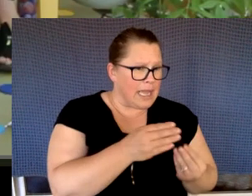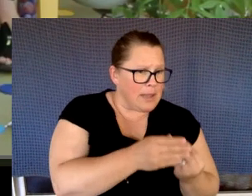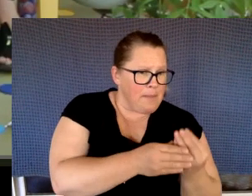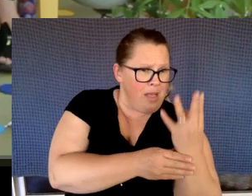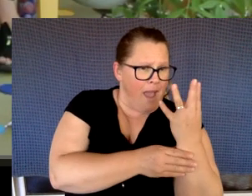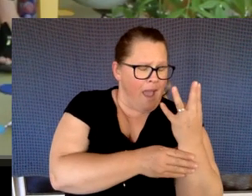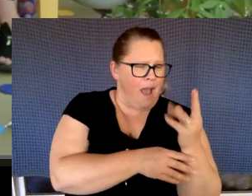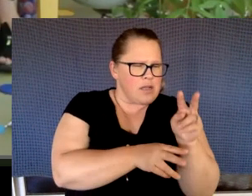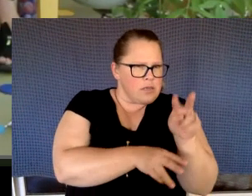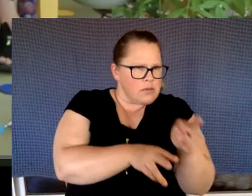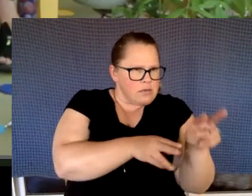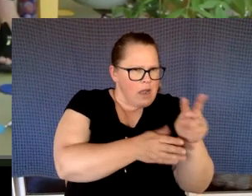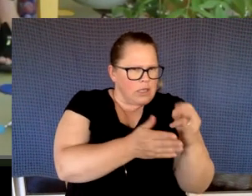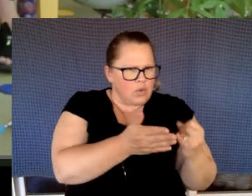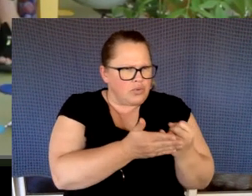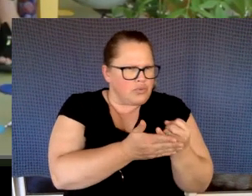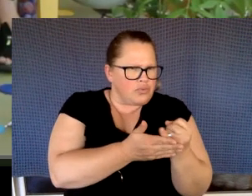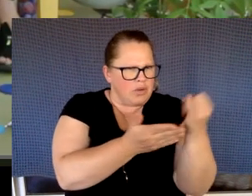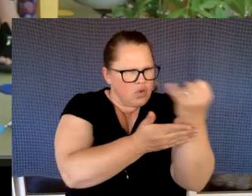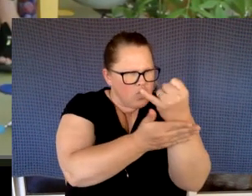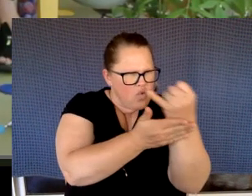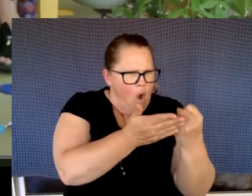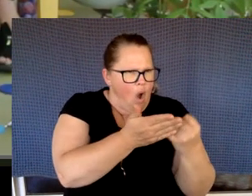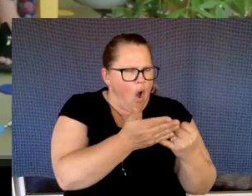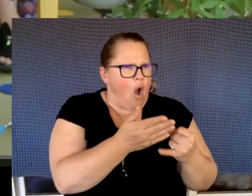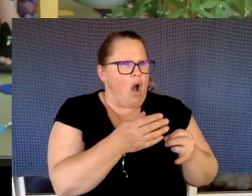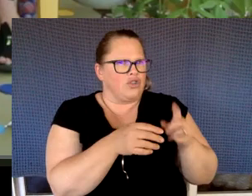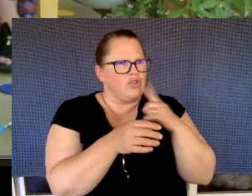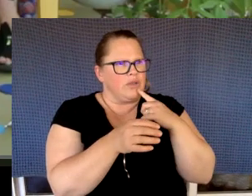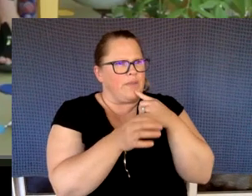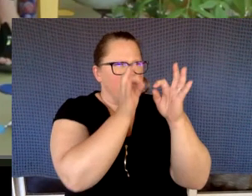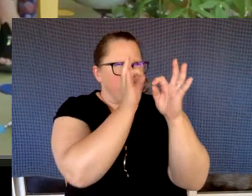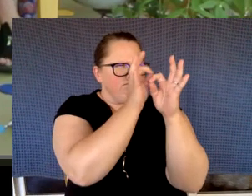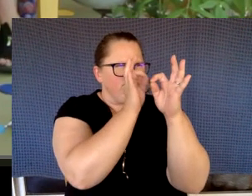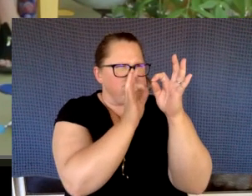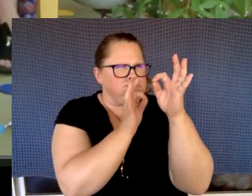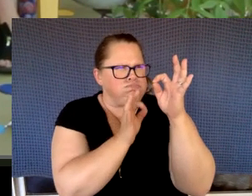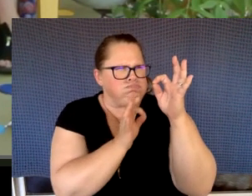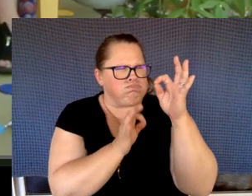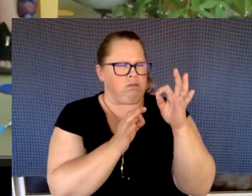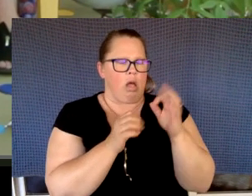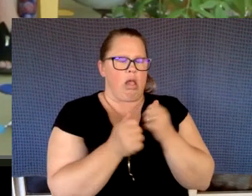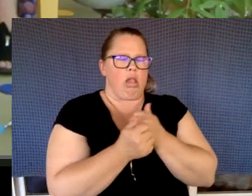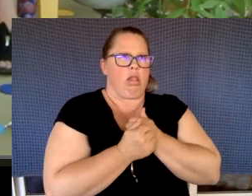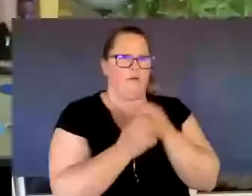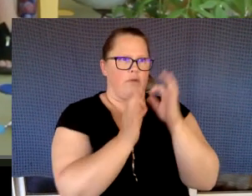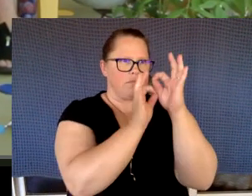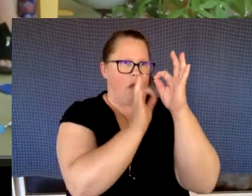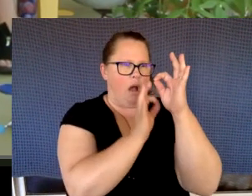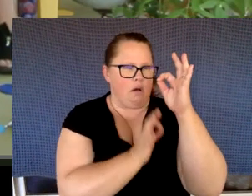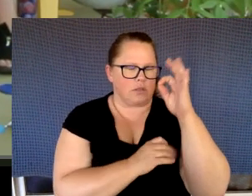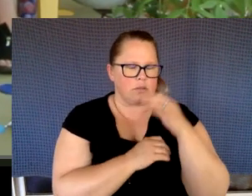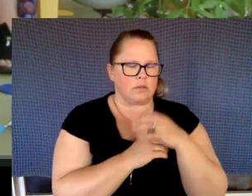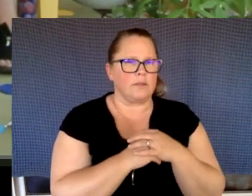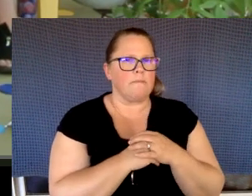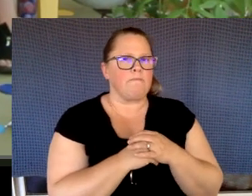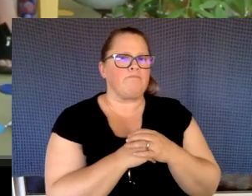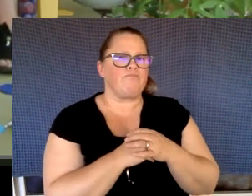And she drew them as chains of tiny cells that looked like dots. When she was older and studied studying